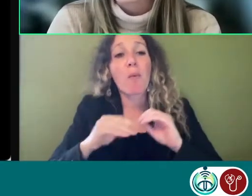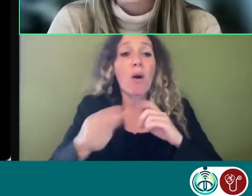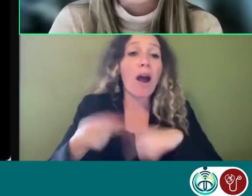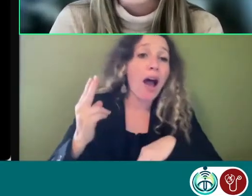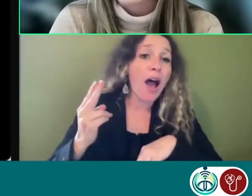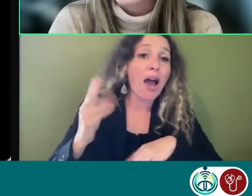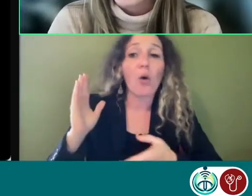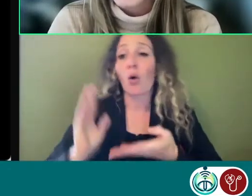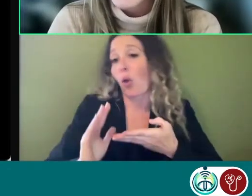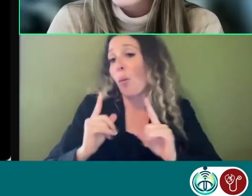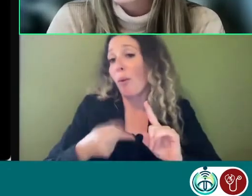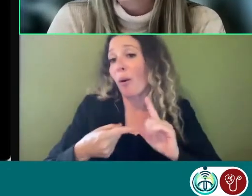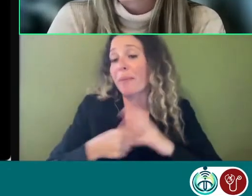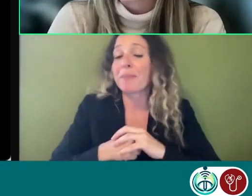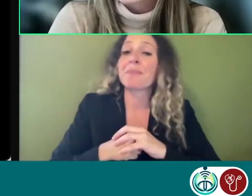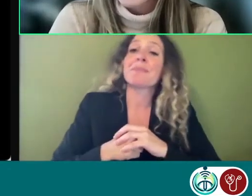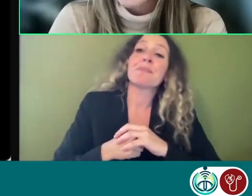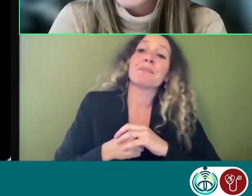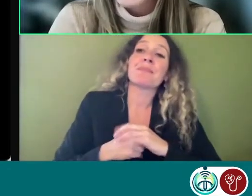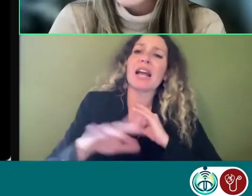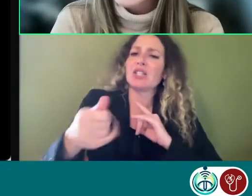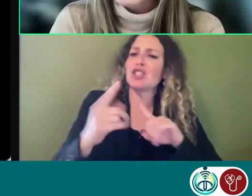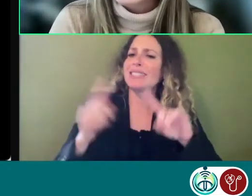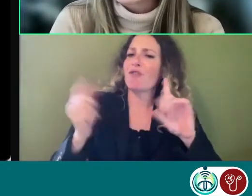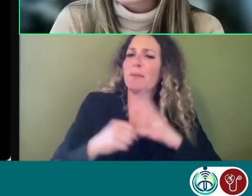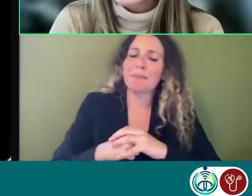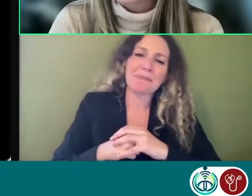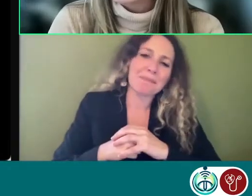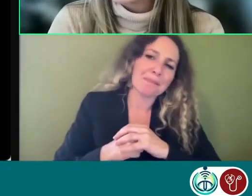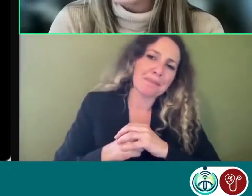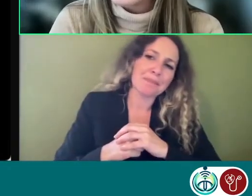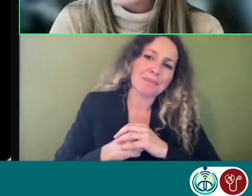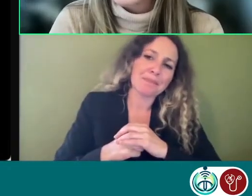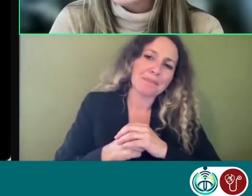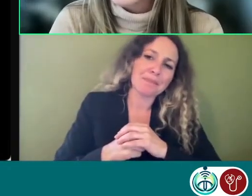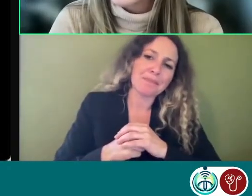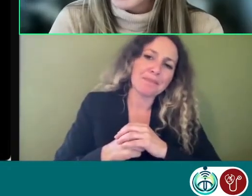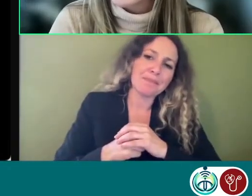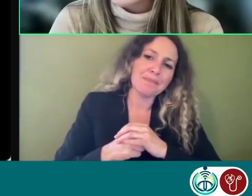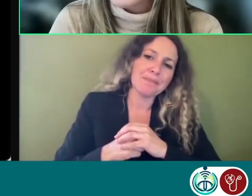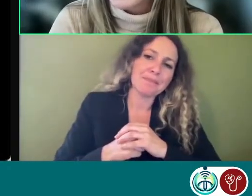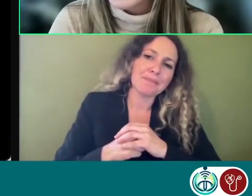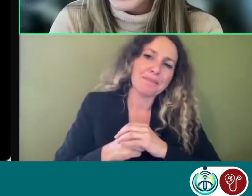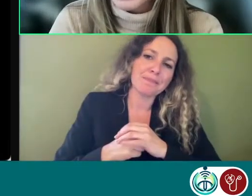or more severe or less, it's just different. And so that is a really great job on the third